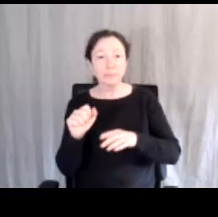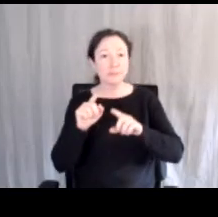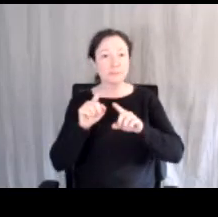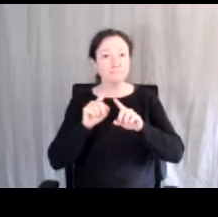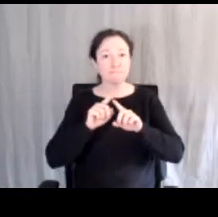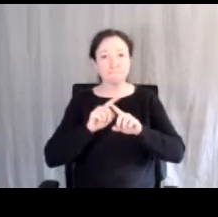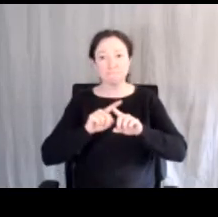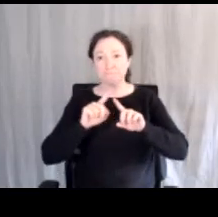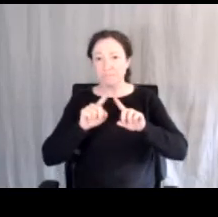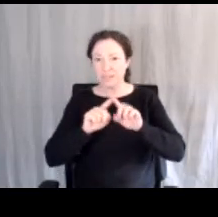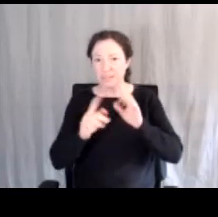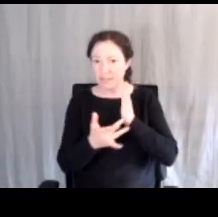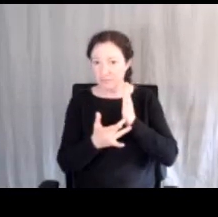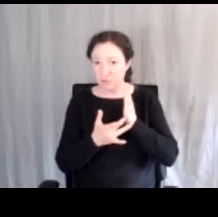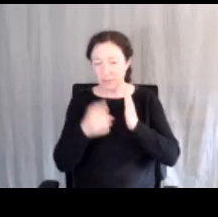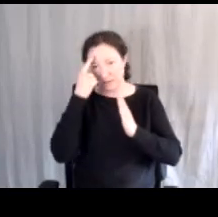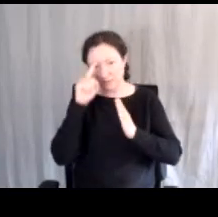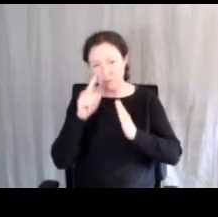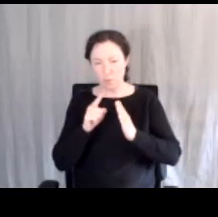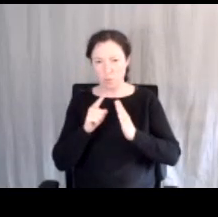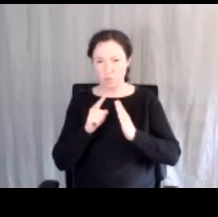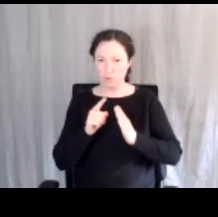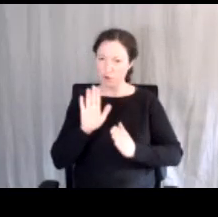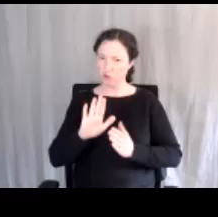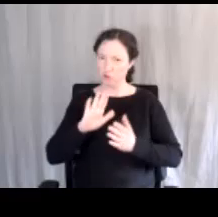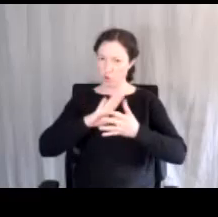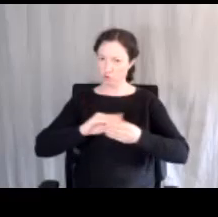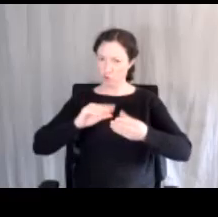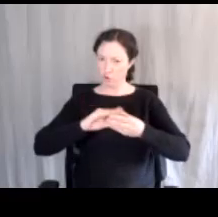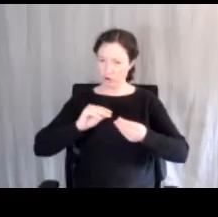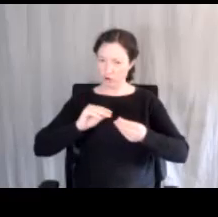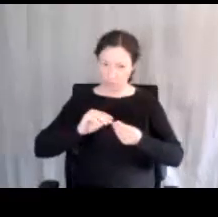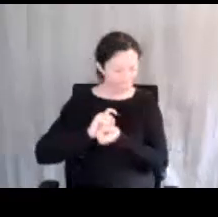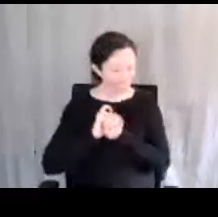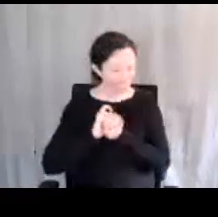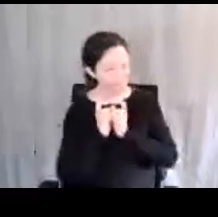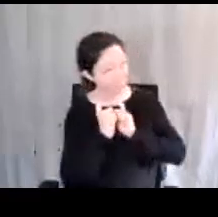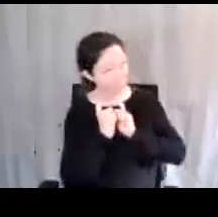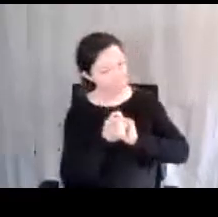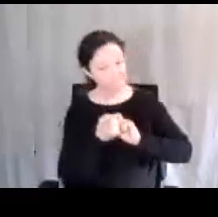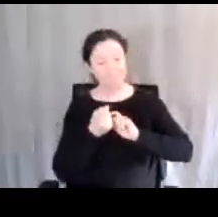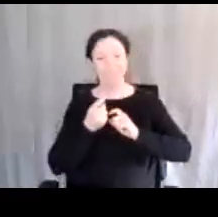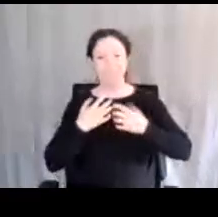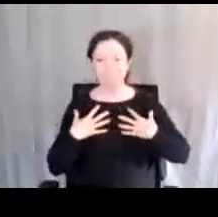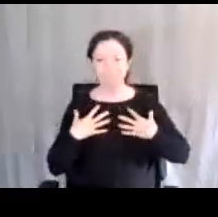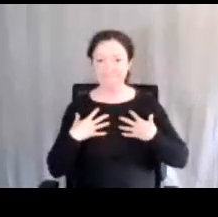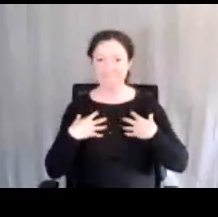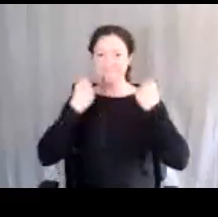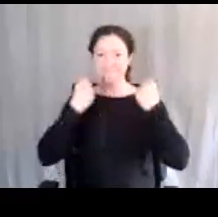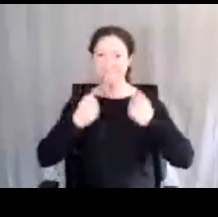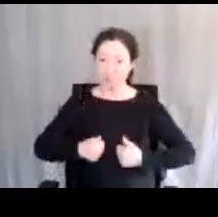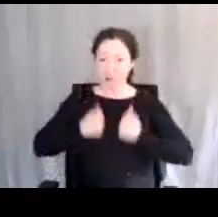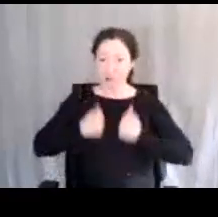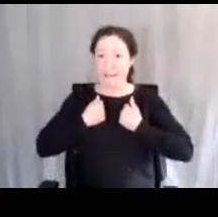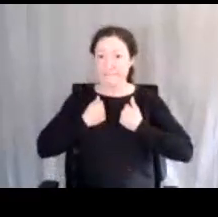to help you thrive in a healthy body and be your true self. So with that, I'm gonna pass it over to Allison.